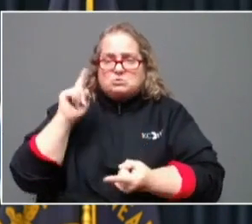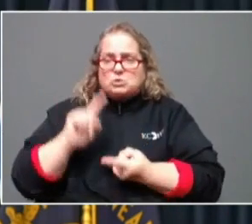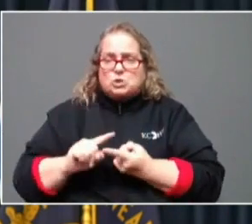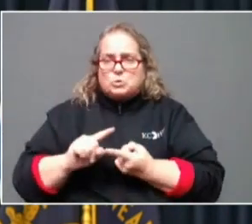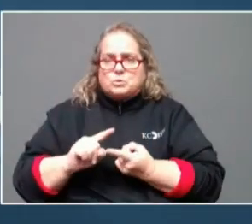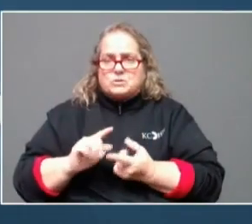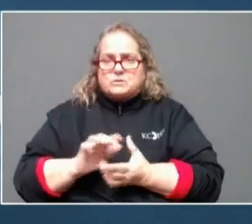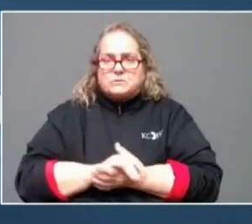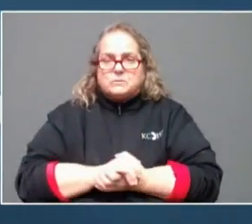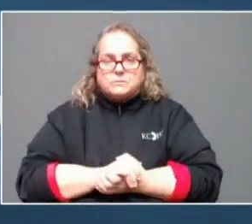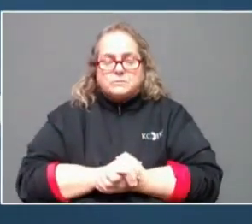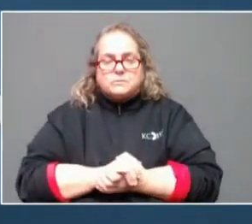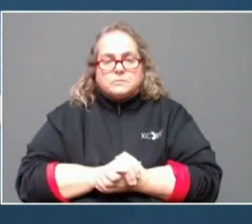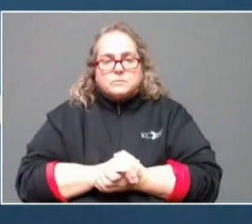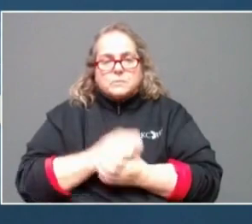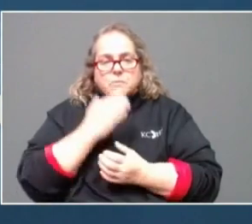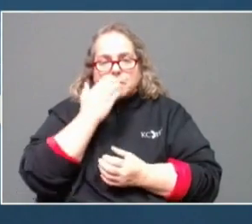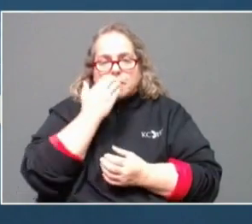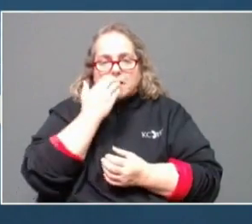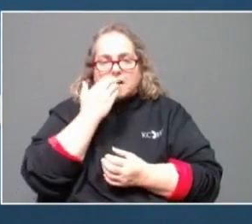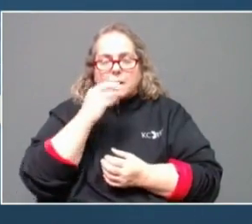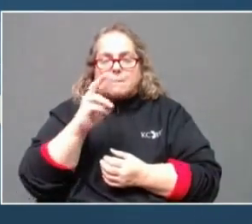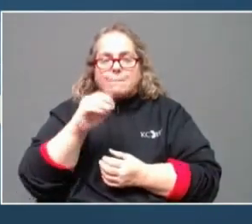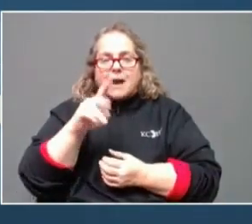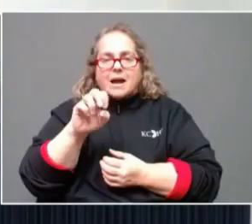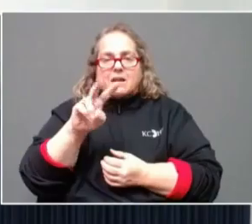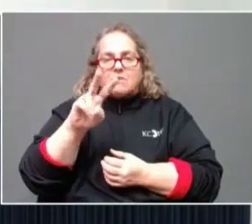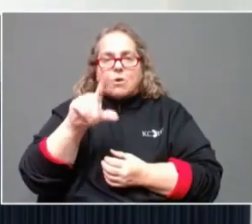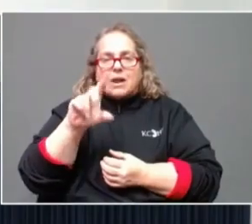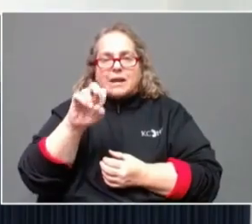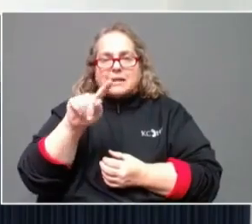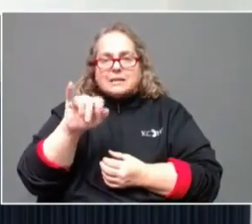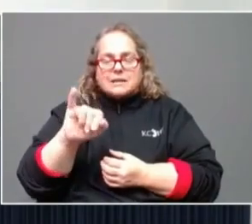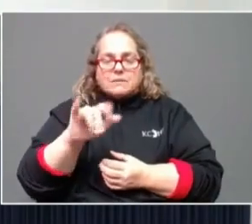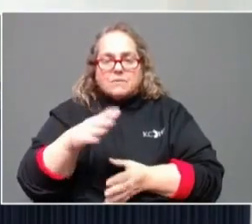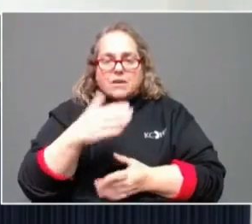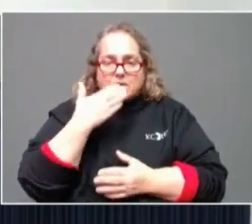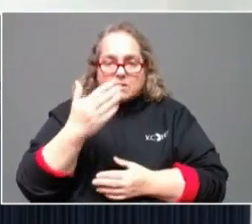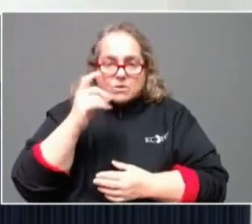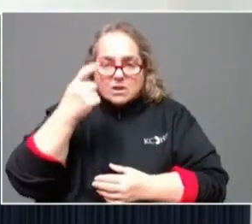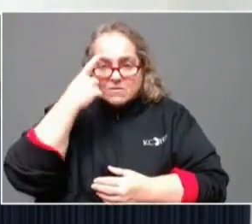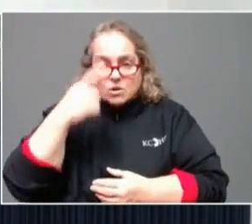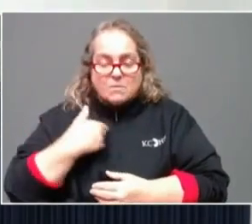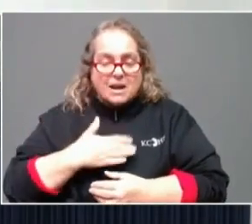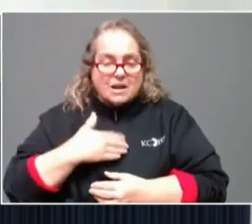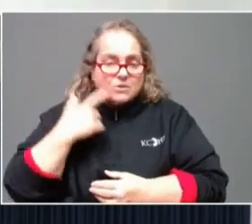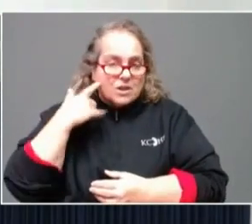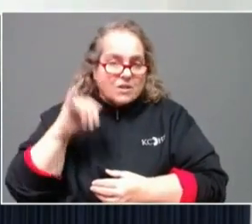All right. Mike valenti, Thank you governor. I'm glad to hear will is doing okay and I wish him and